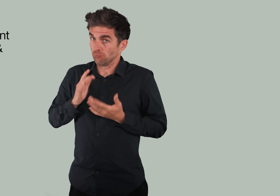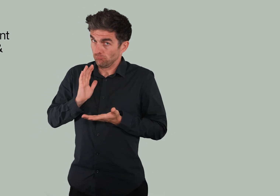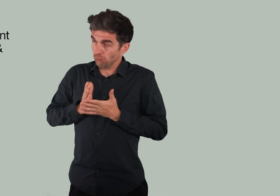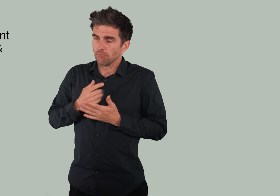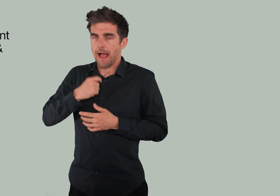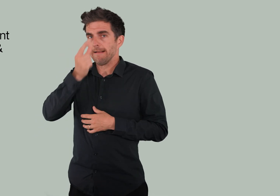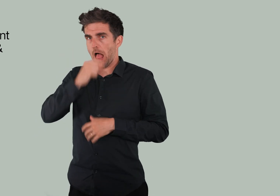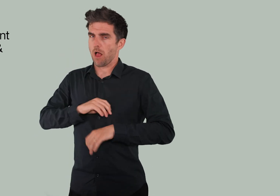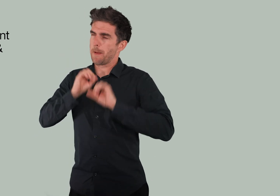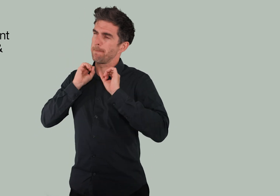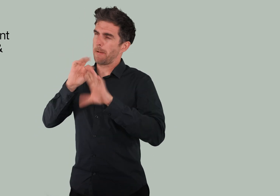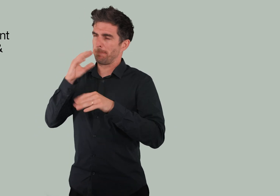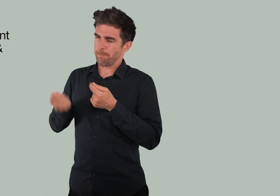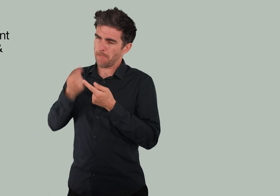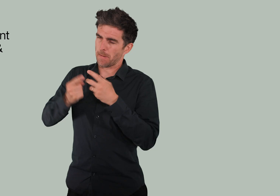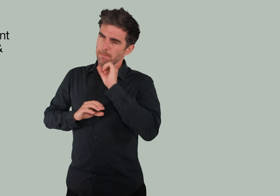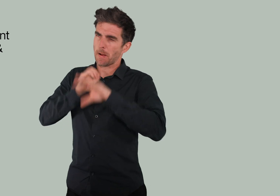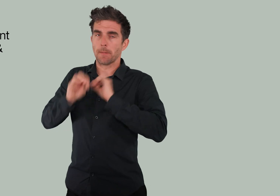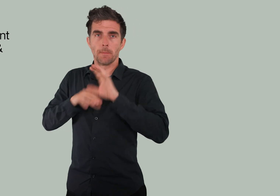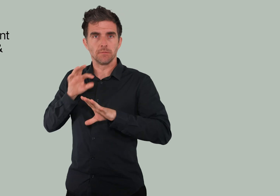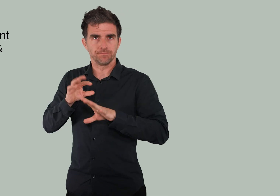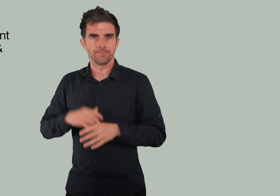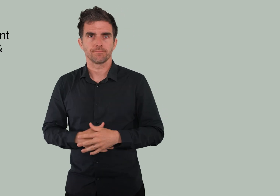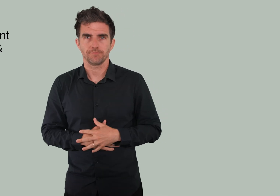been able to demonstrate the impact of their condition(s).